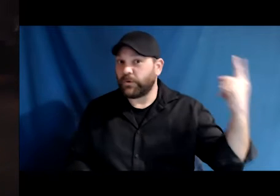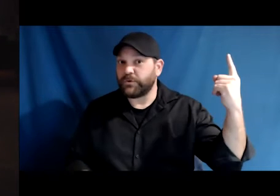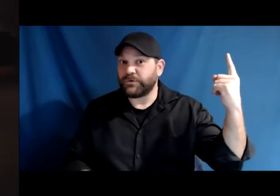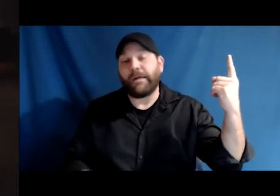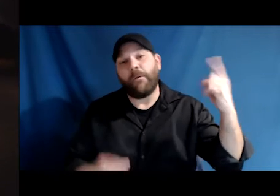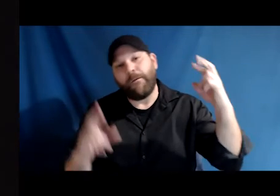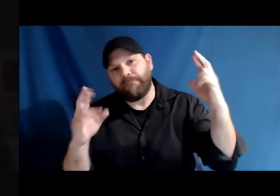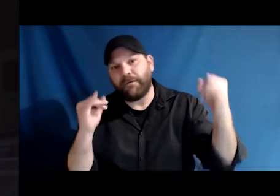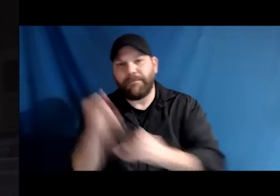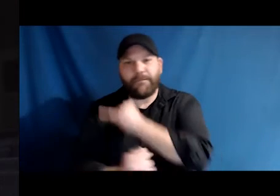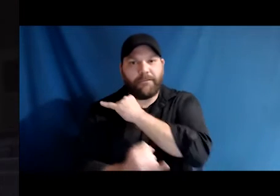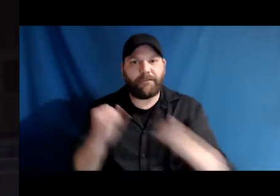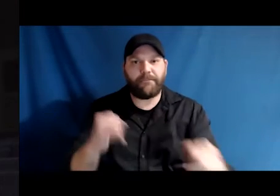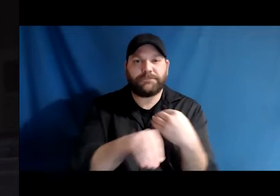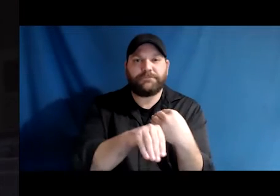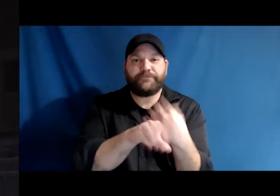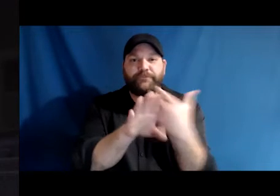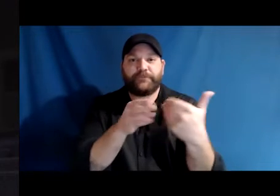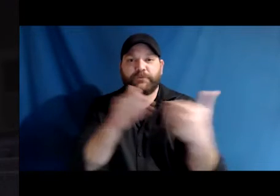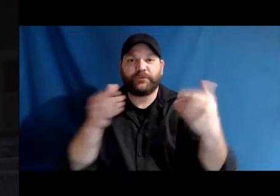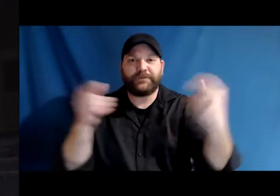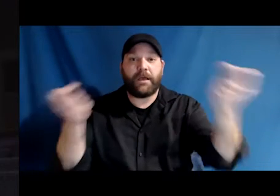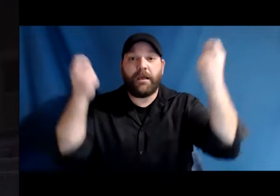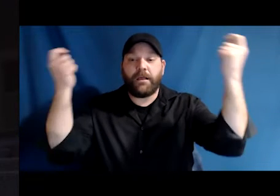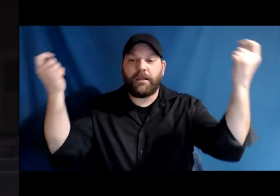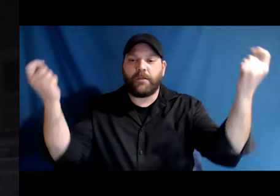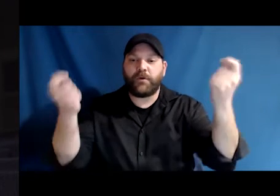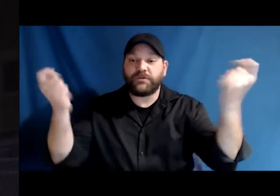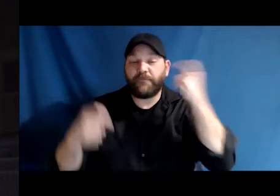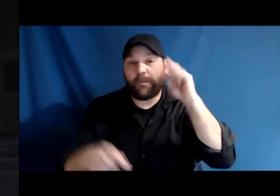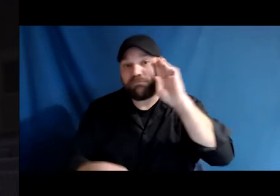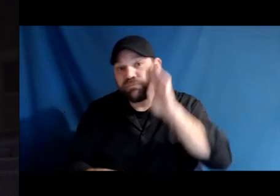of our celebration of Brown Employee Appreciation and Recognition Day.